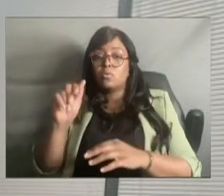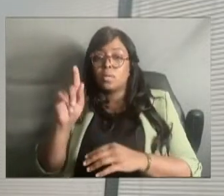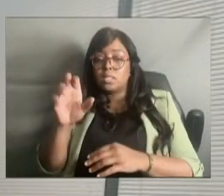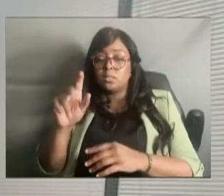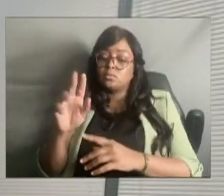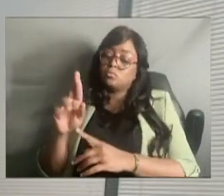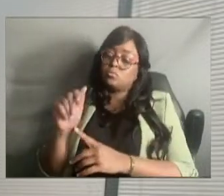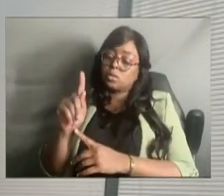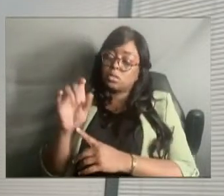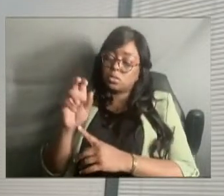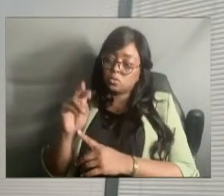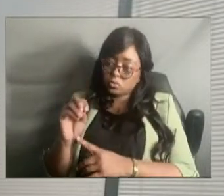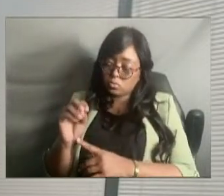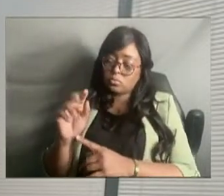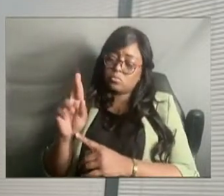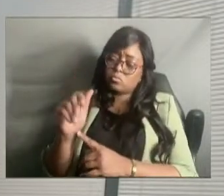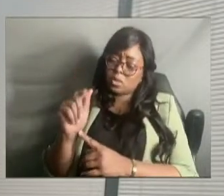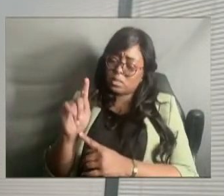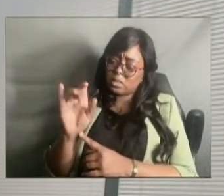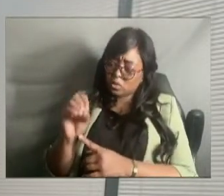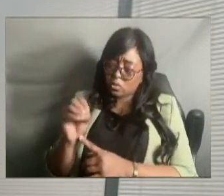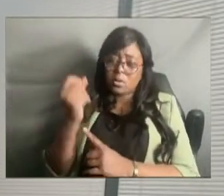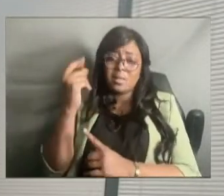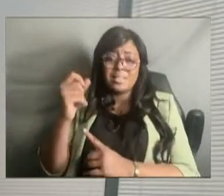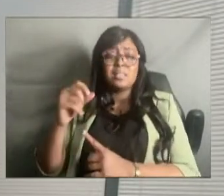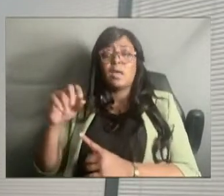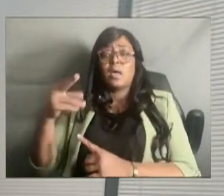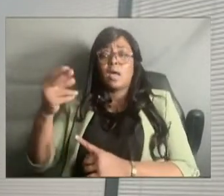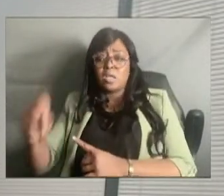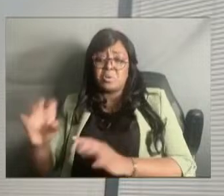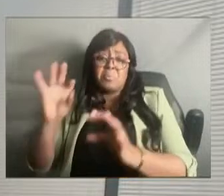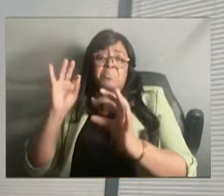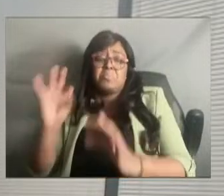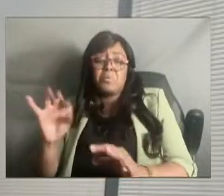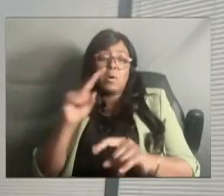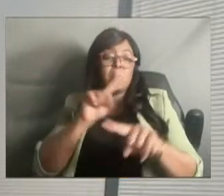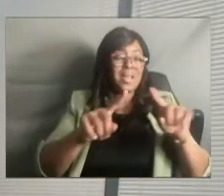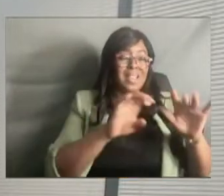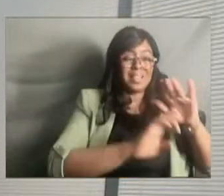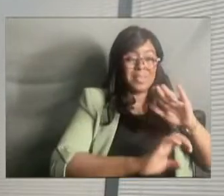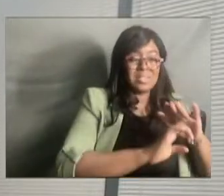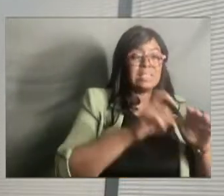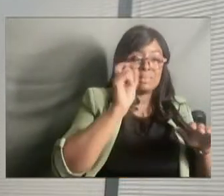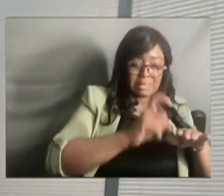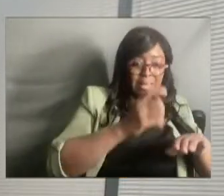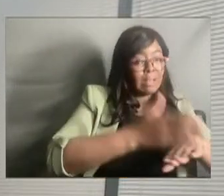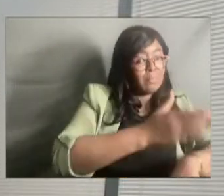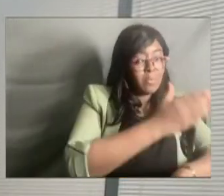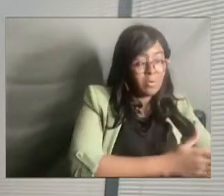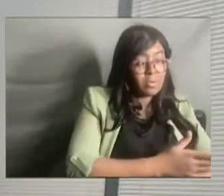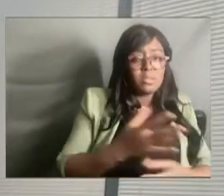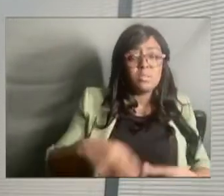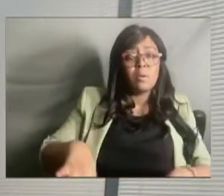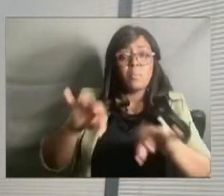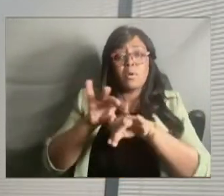doing great at the secondary level, but we have huge improvements that we need to